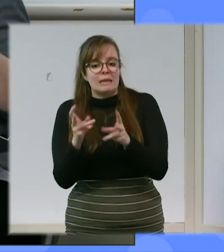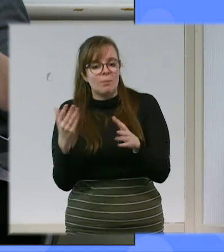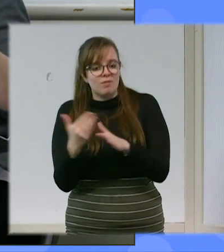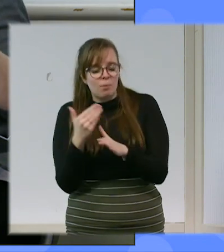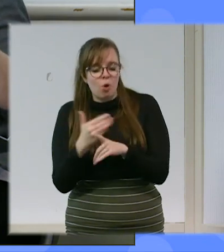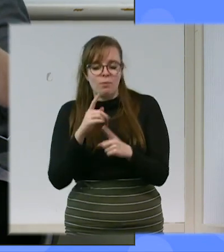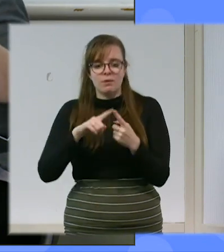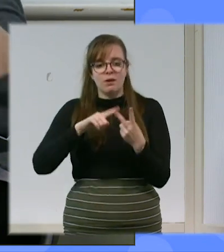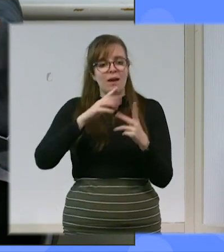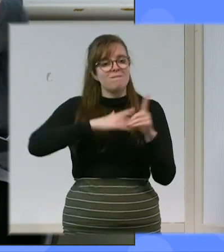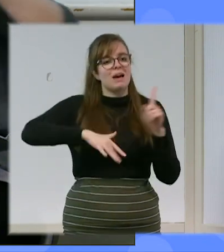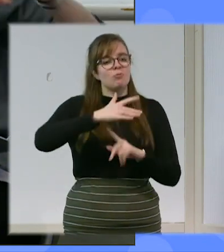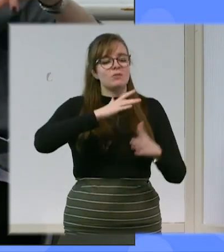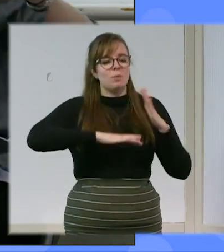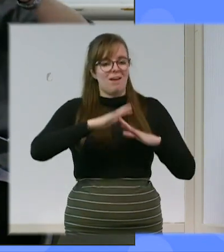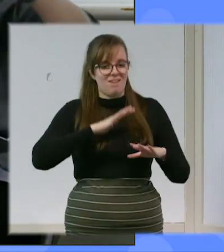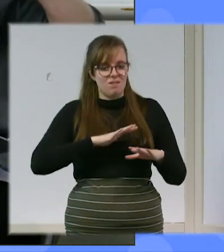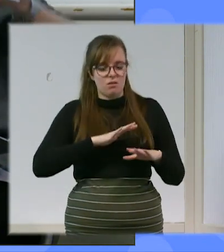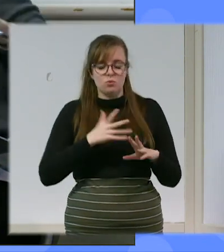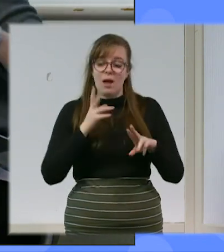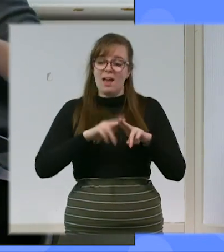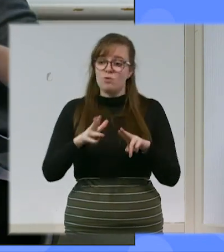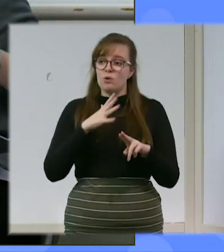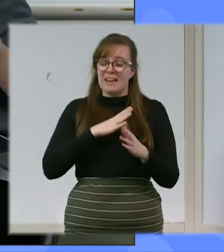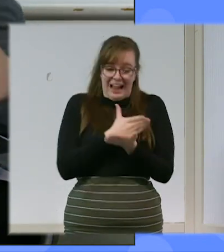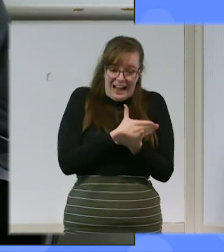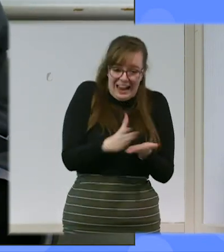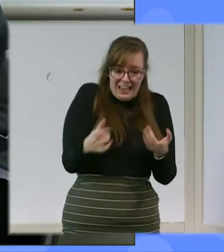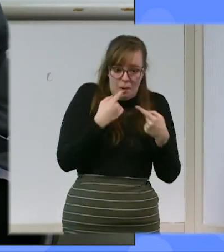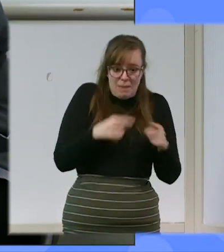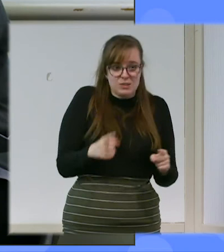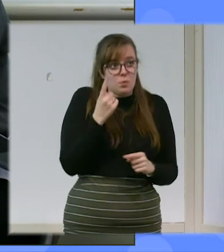behaviors so if you need a clear message about one of the ambitions or one of the